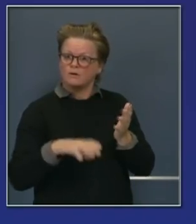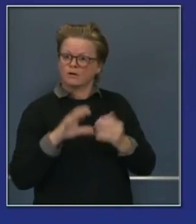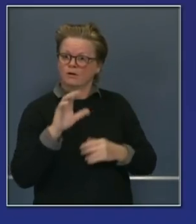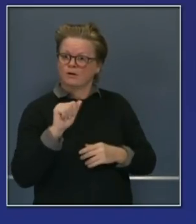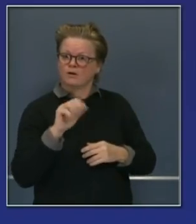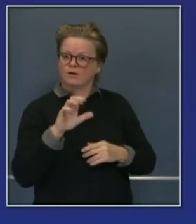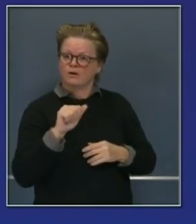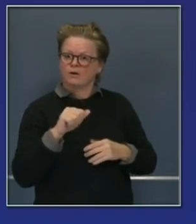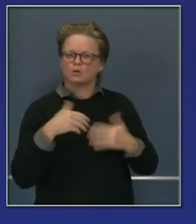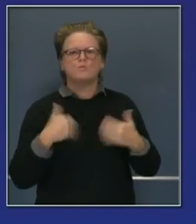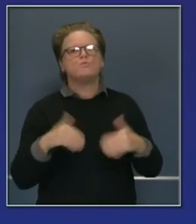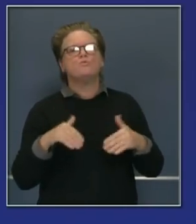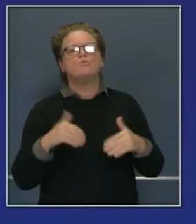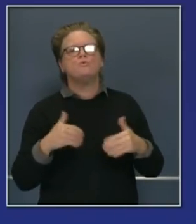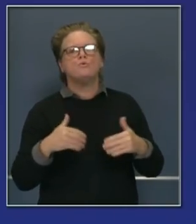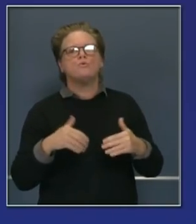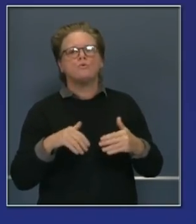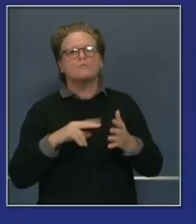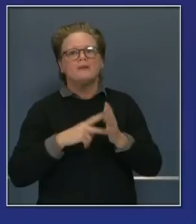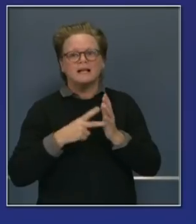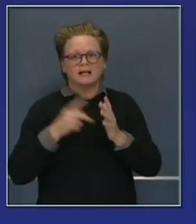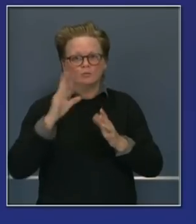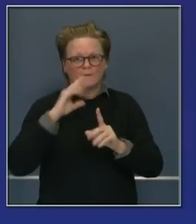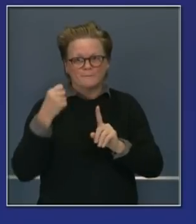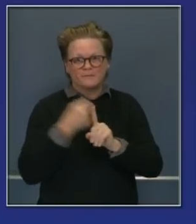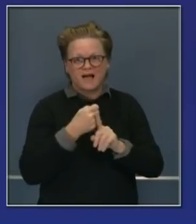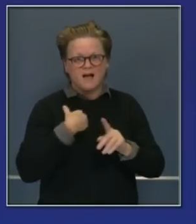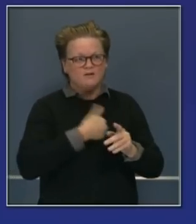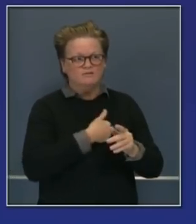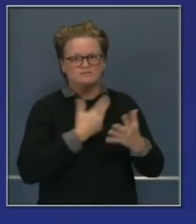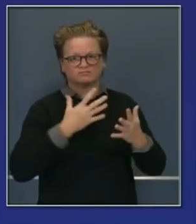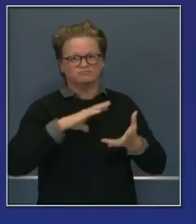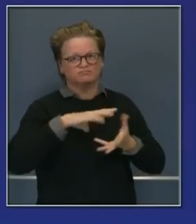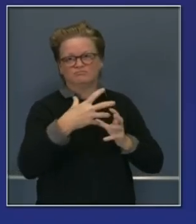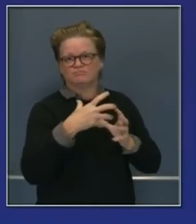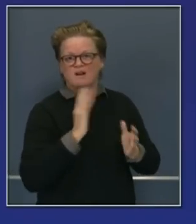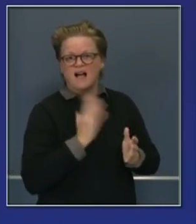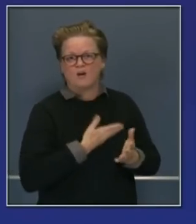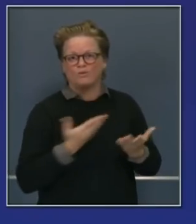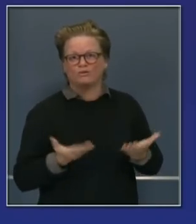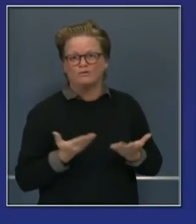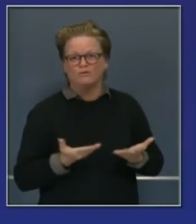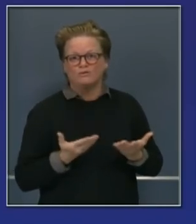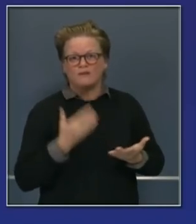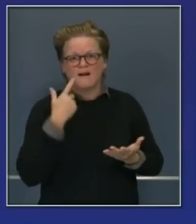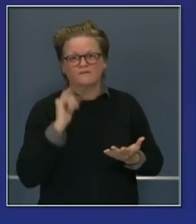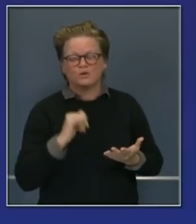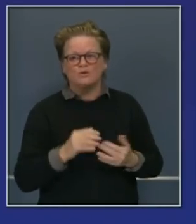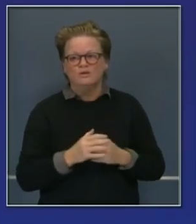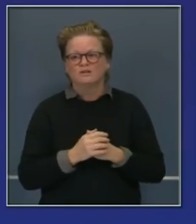WE, IN CALIFORNIA ARE VULNERABLE TO A DECISION IN ADJUDICATION OF THAT CASE WHICH